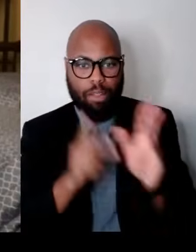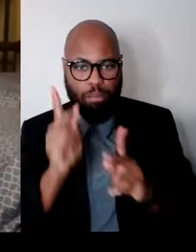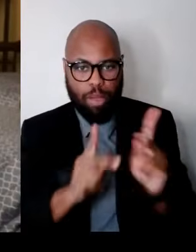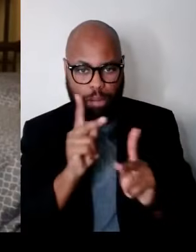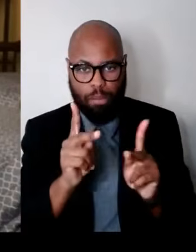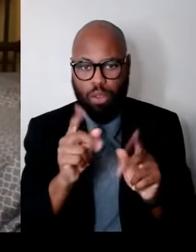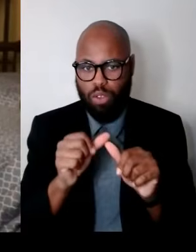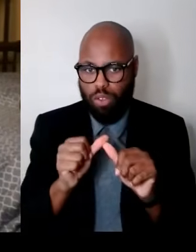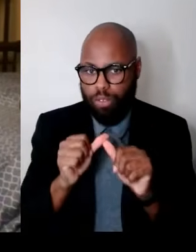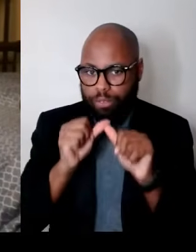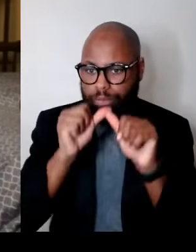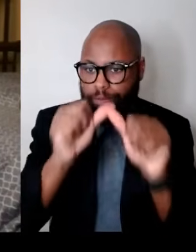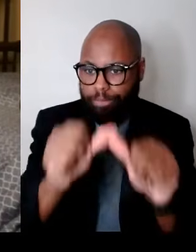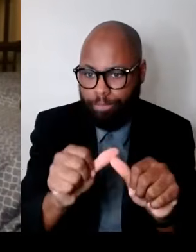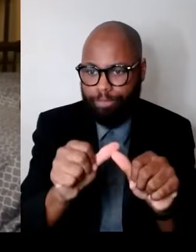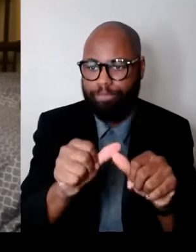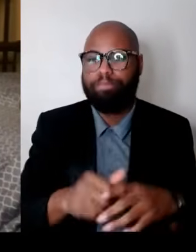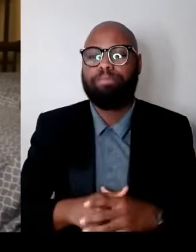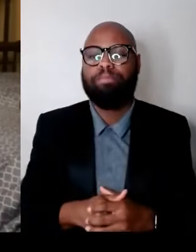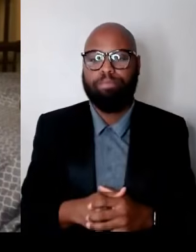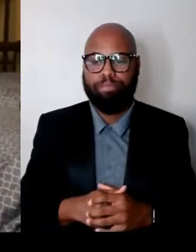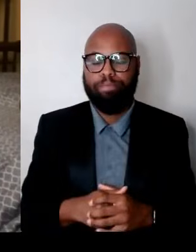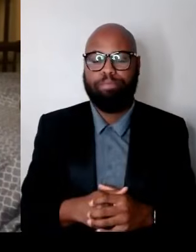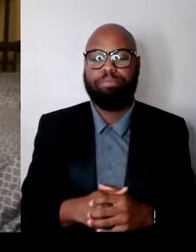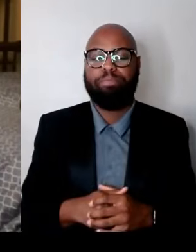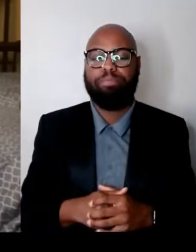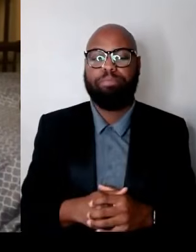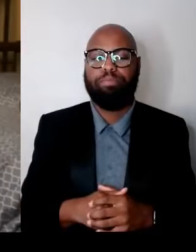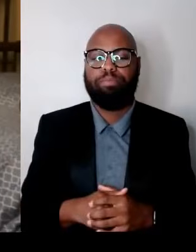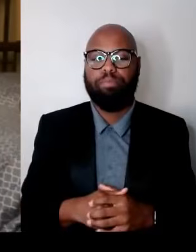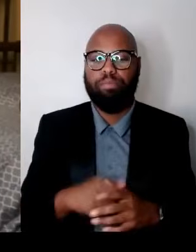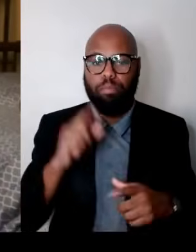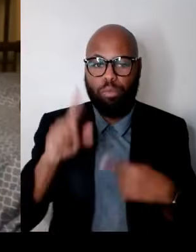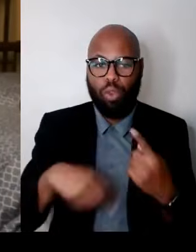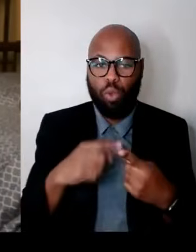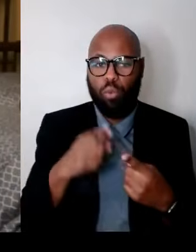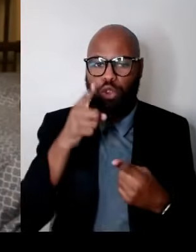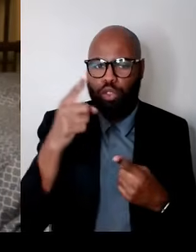And so when you think about erasure and violence,